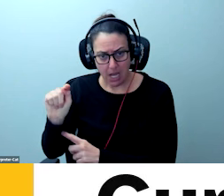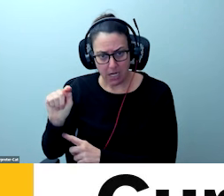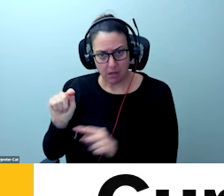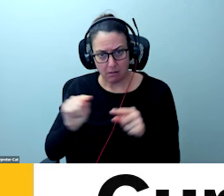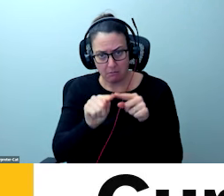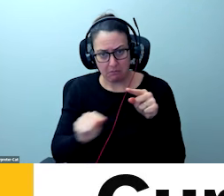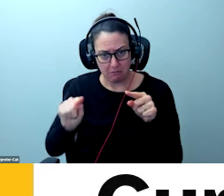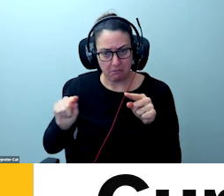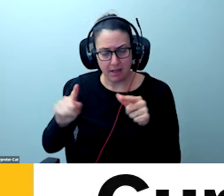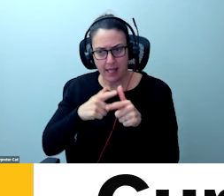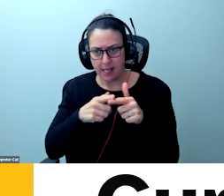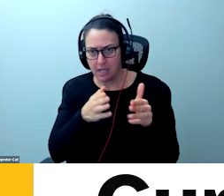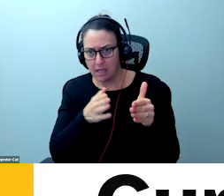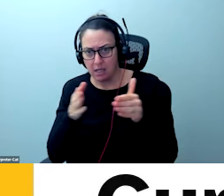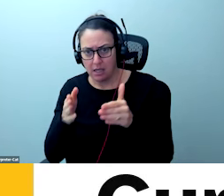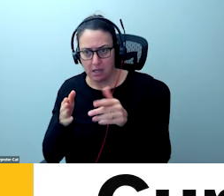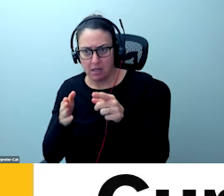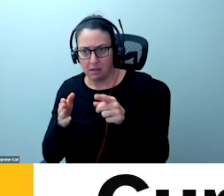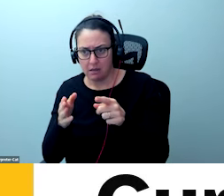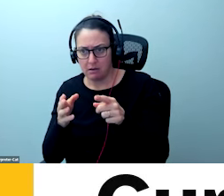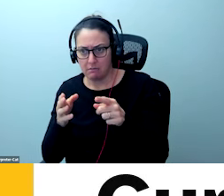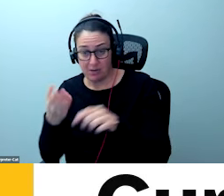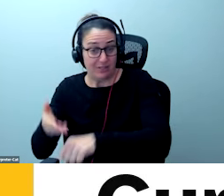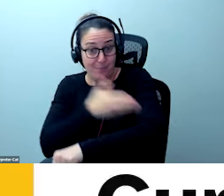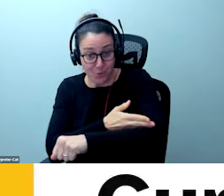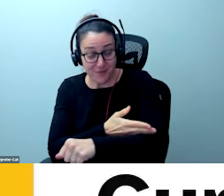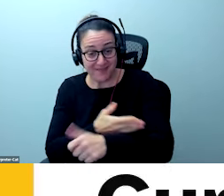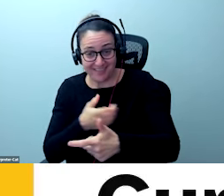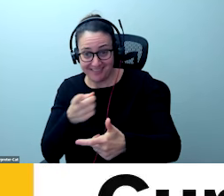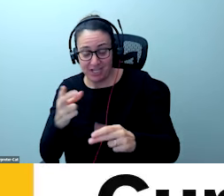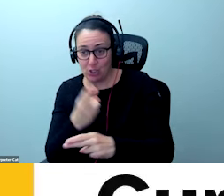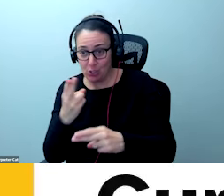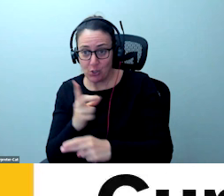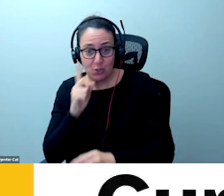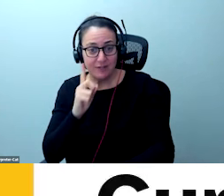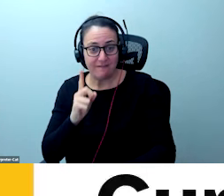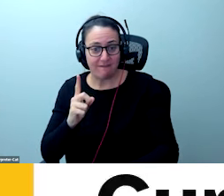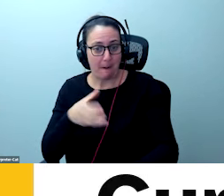Fast forward, the curb cut was improved to be usable for power wheelchair users.